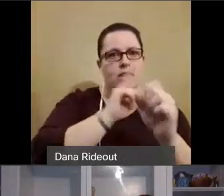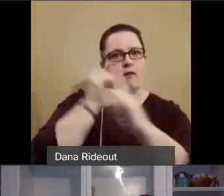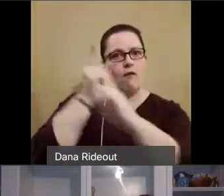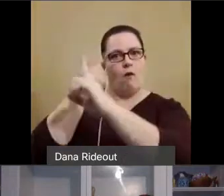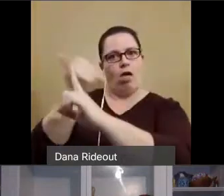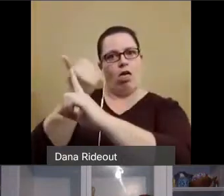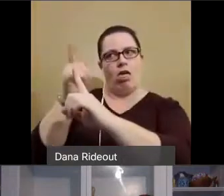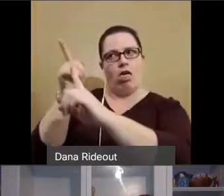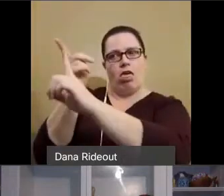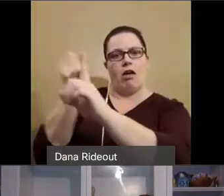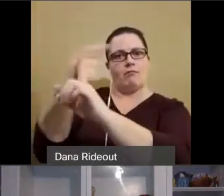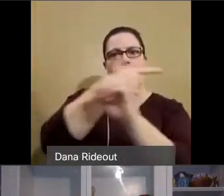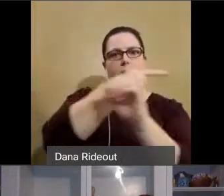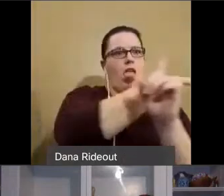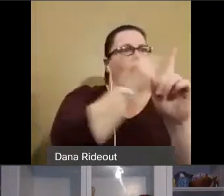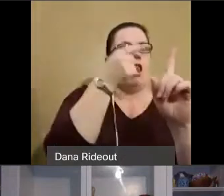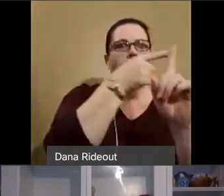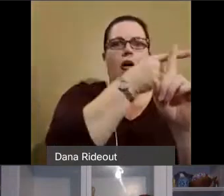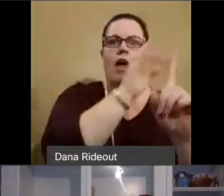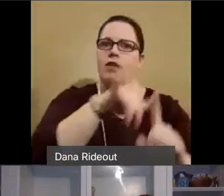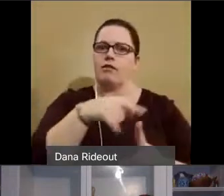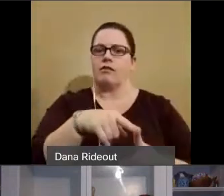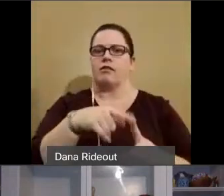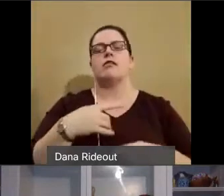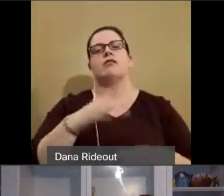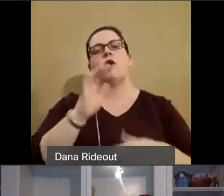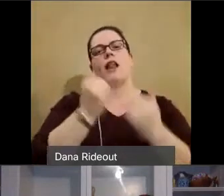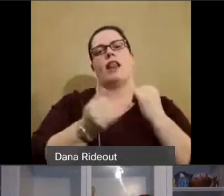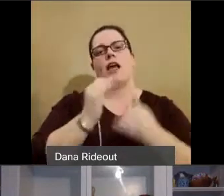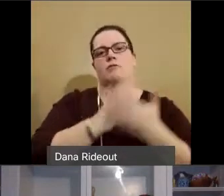And so, in the last part of my remarks, if I have tell him, I want to talk about this jumble of.